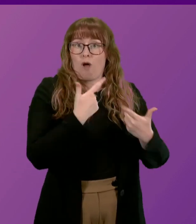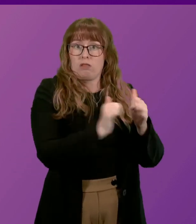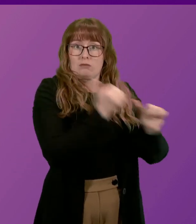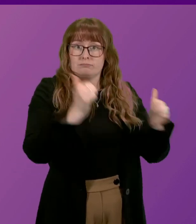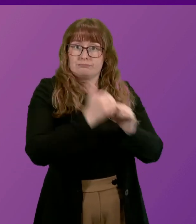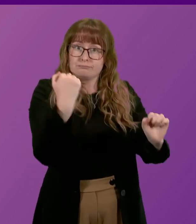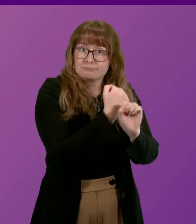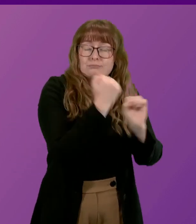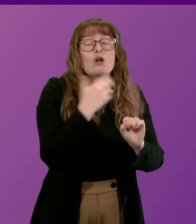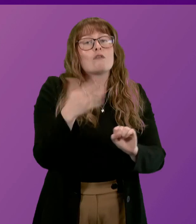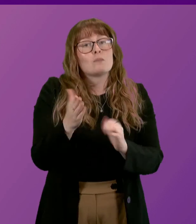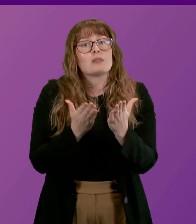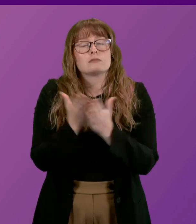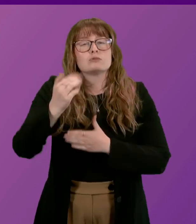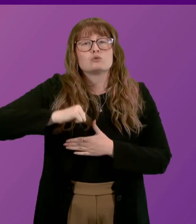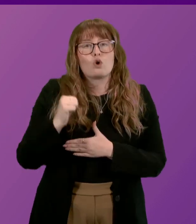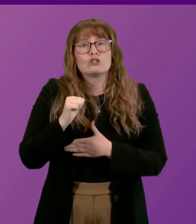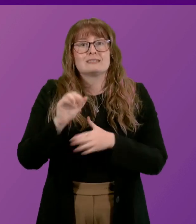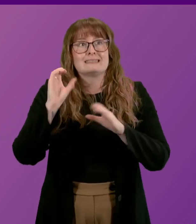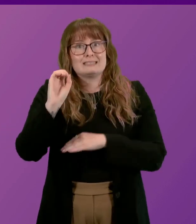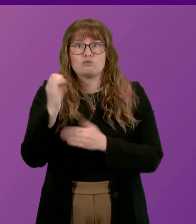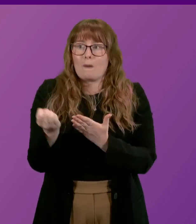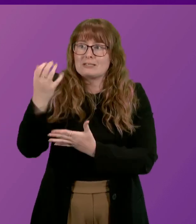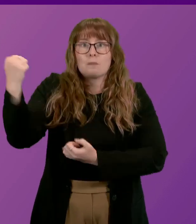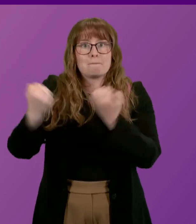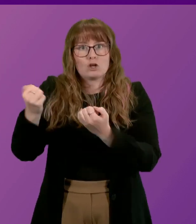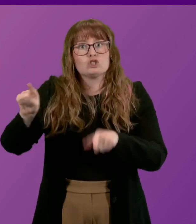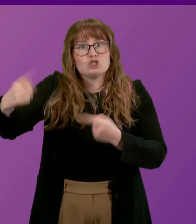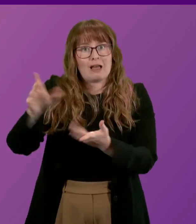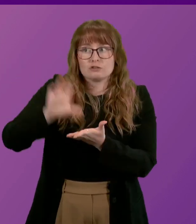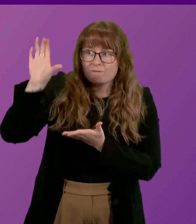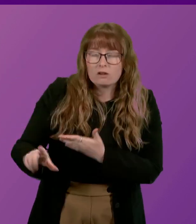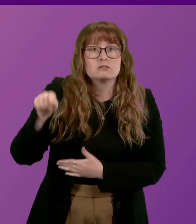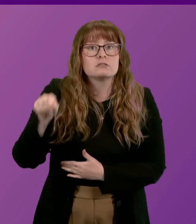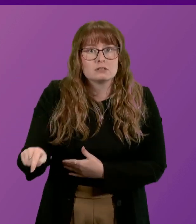through the Scottish zero emission bus challenge fund and its predecessor the Scottish ultra-low